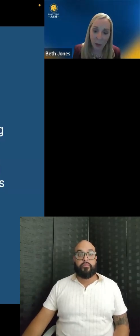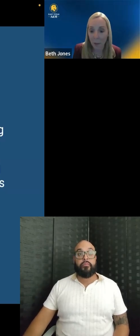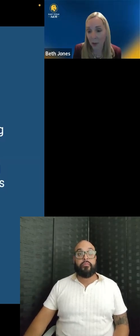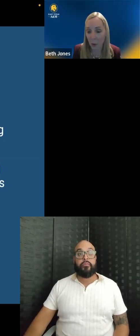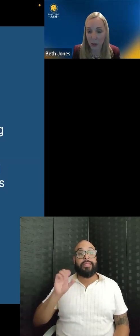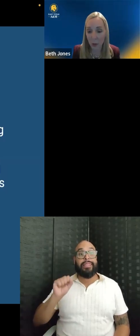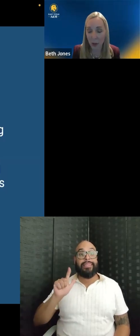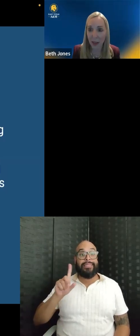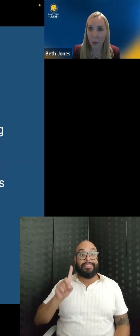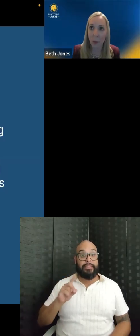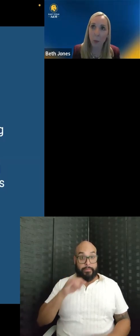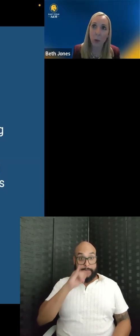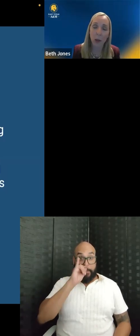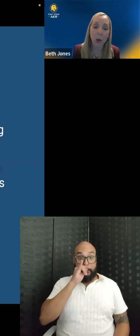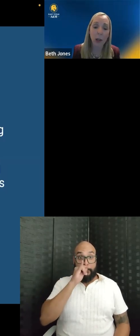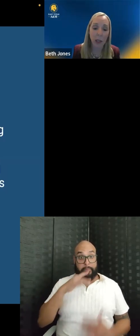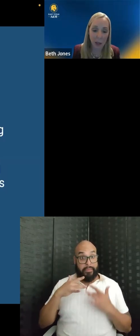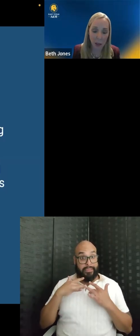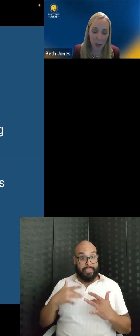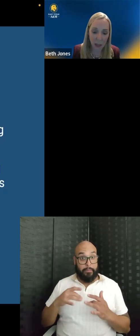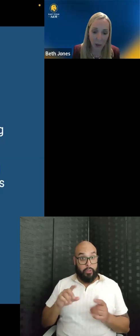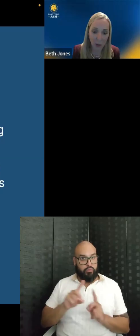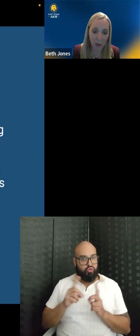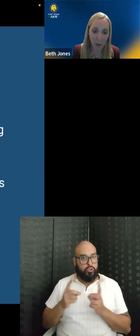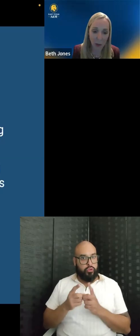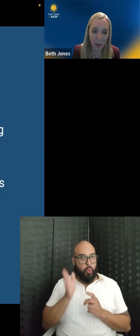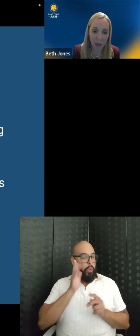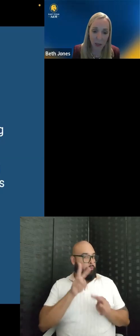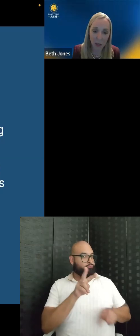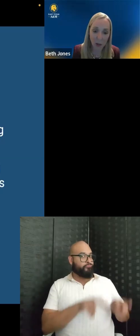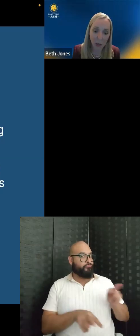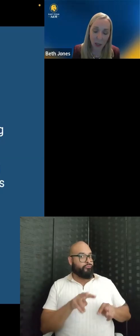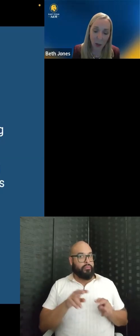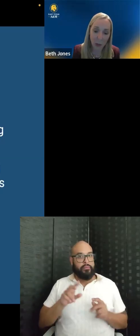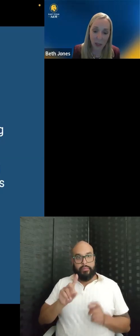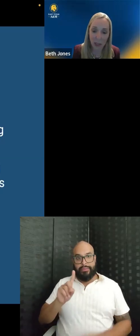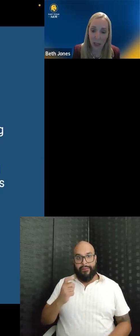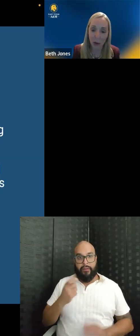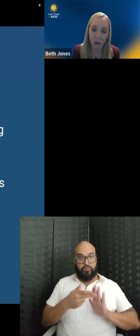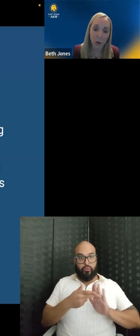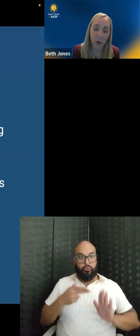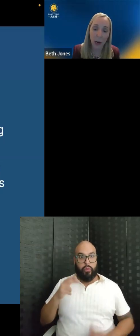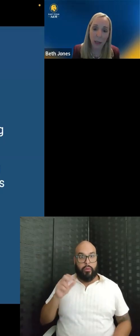in that, historically wouldn't look at a diagnosis for SLD until a kiddo was in second or third grade.